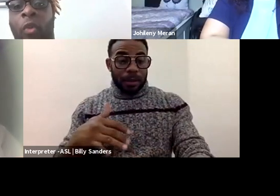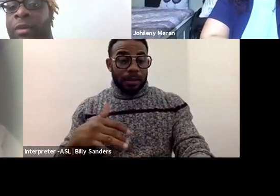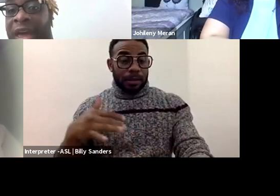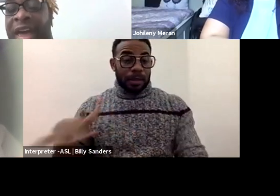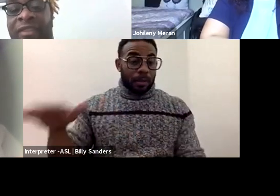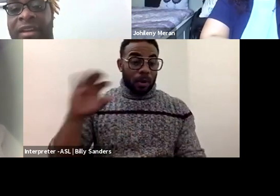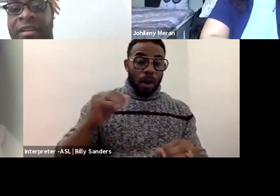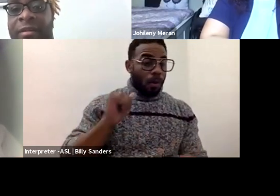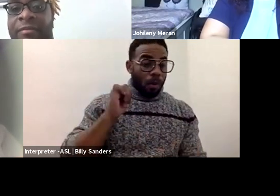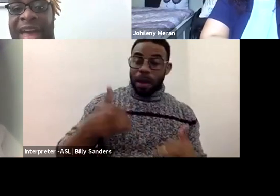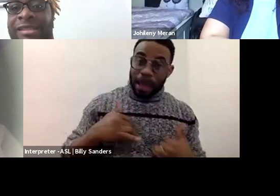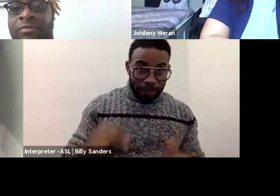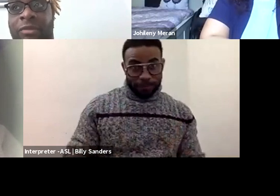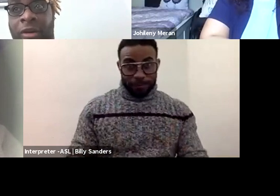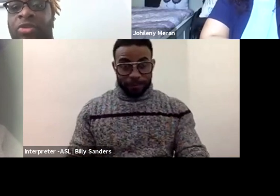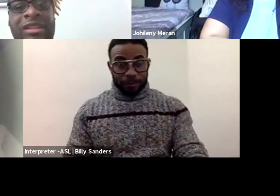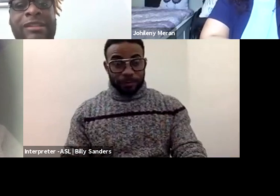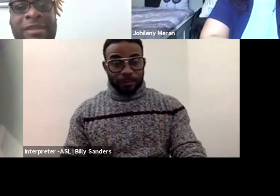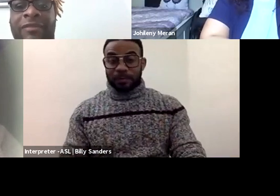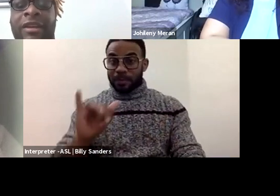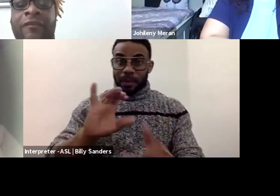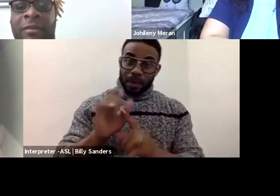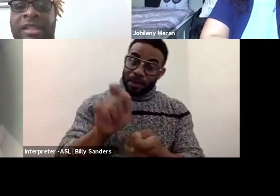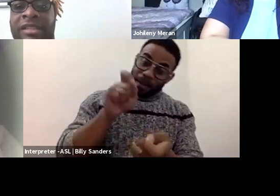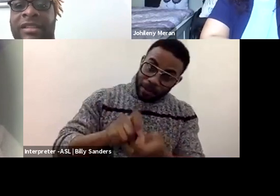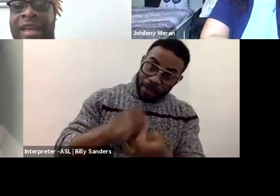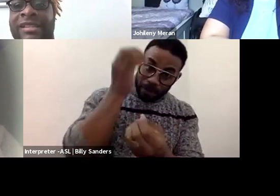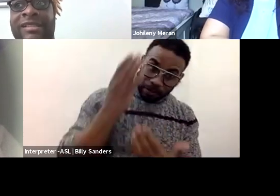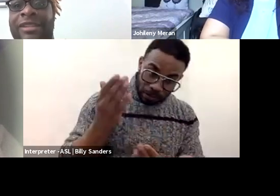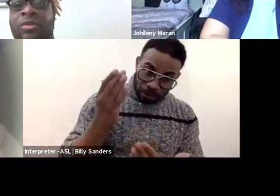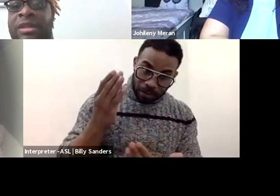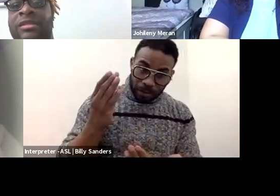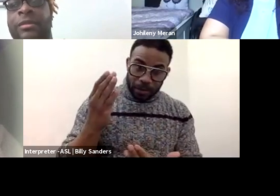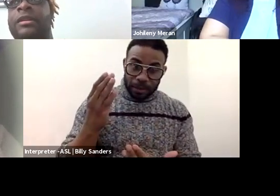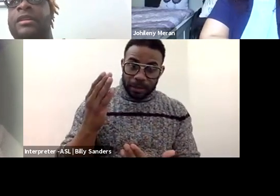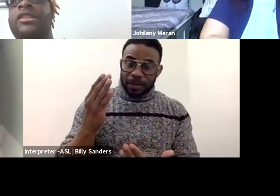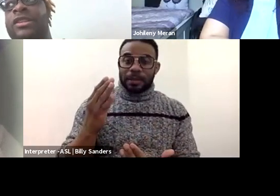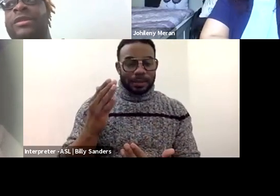won't have it. And that it's culturally specific information that is detrimental to you as